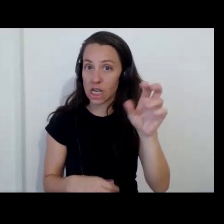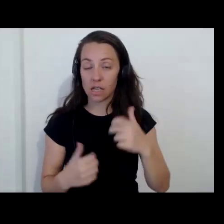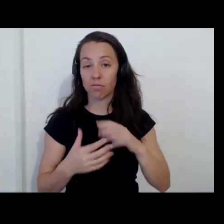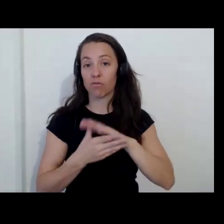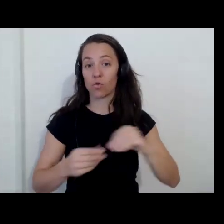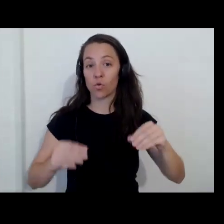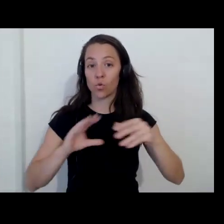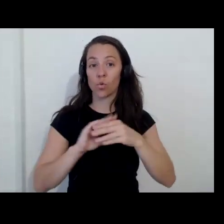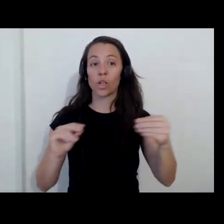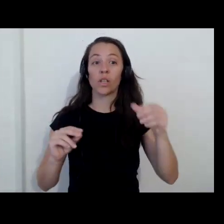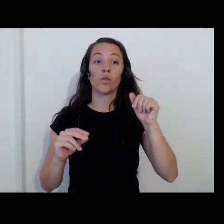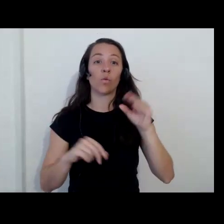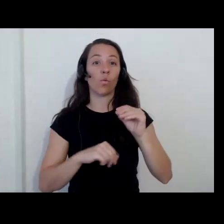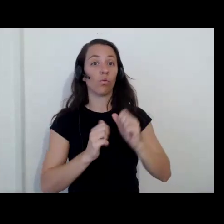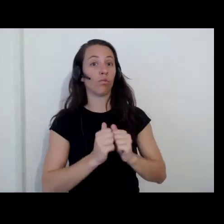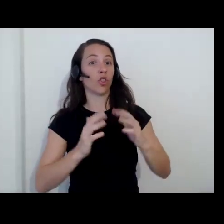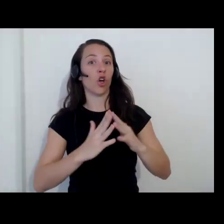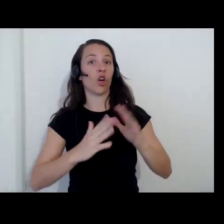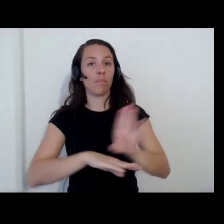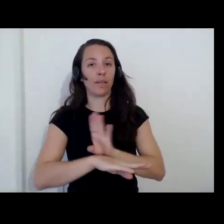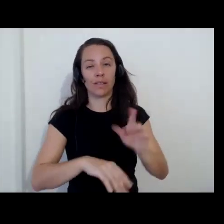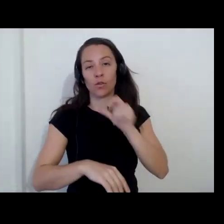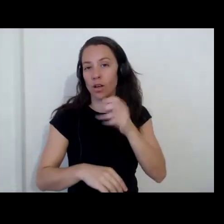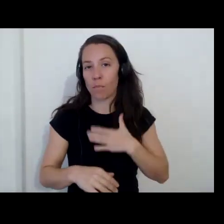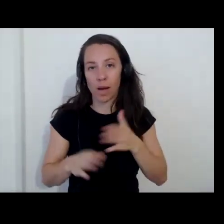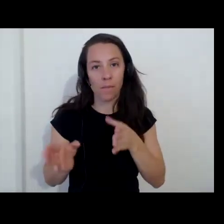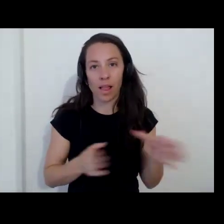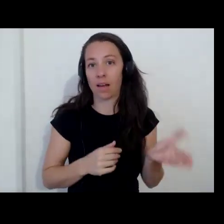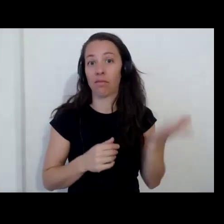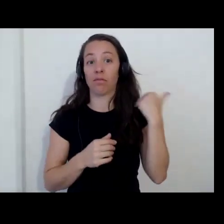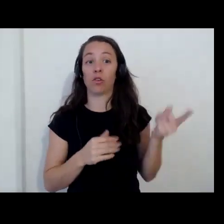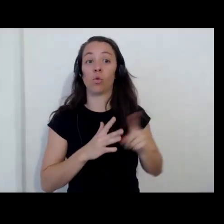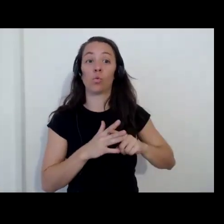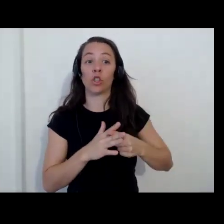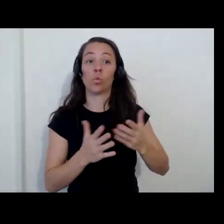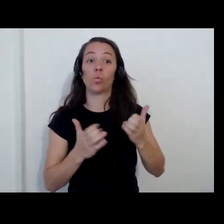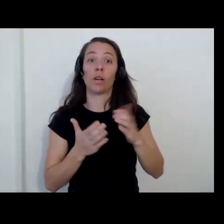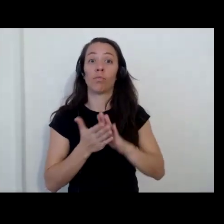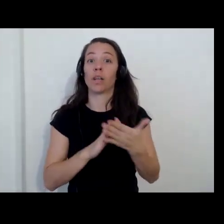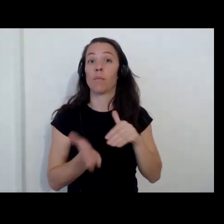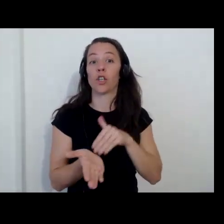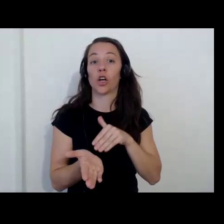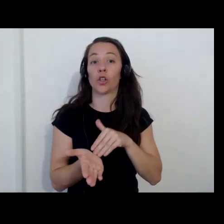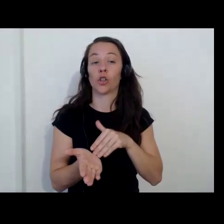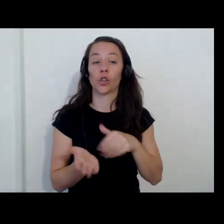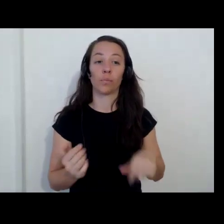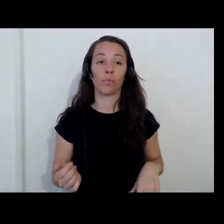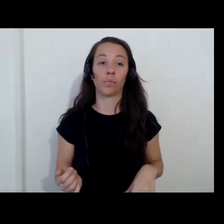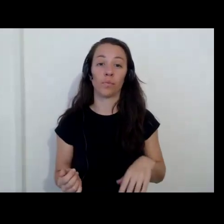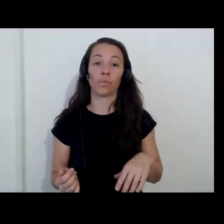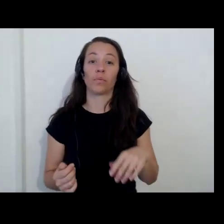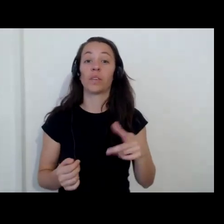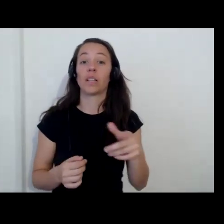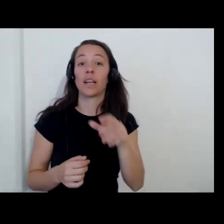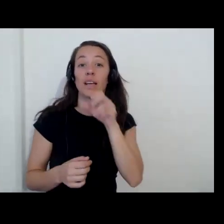I originally actually wanted to be a dancer. And when I was 16, I ended up getting